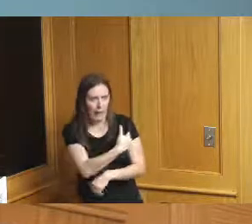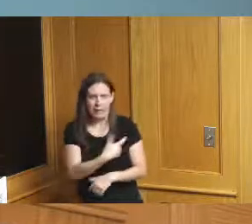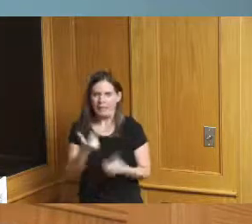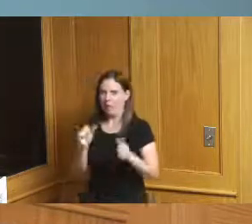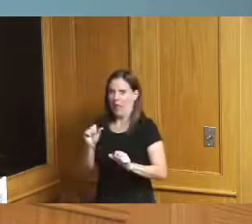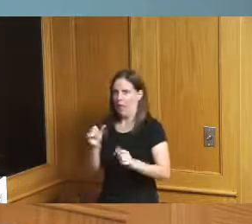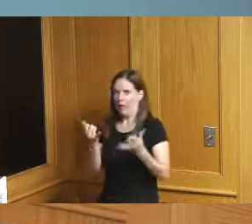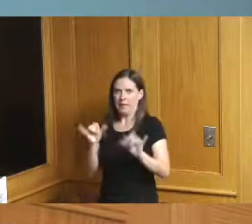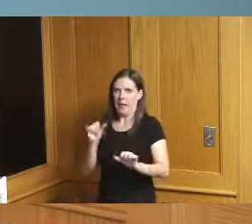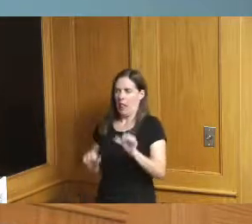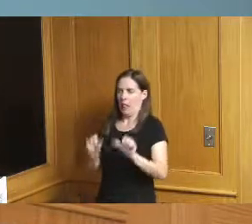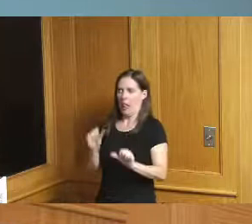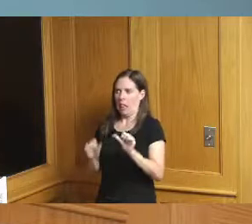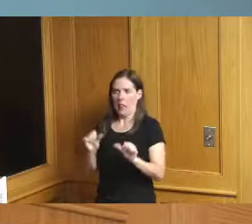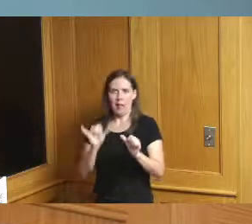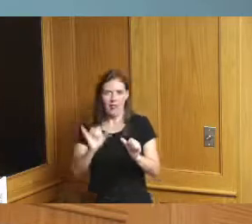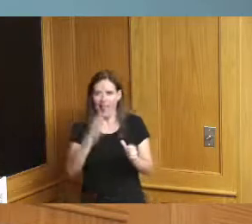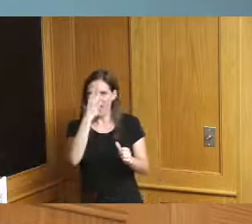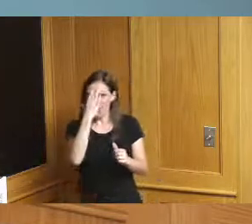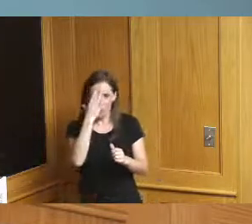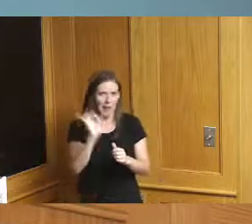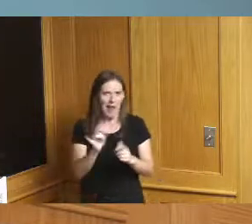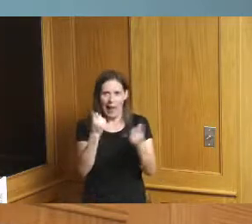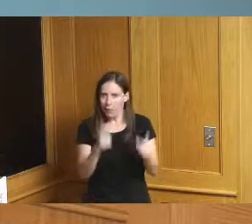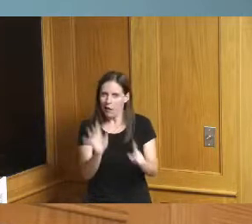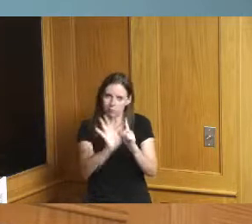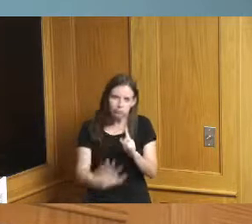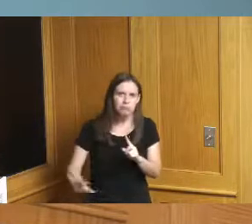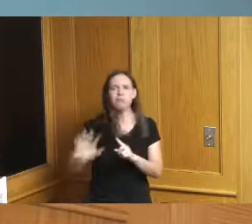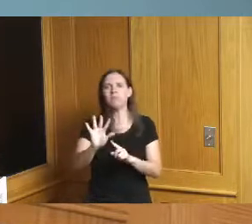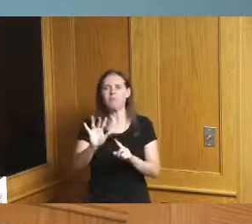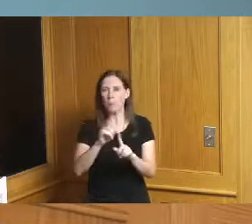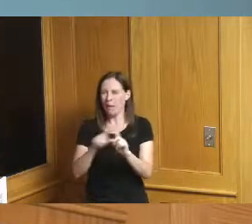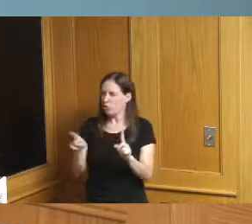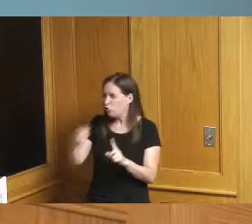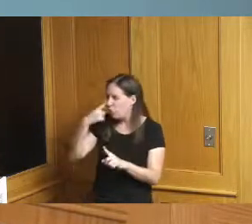there's they're they're all over but can you maybe talk a little bit about i know you said